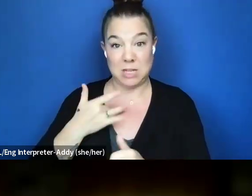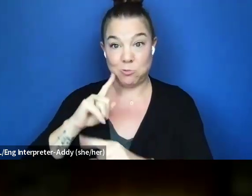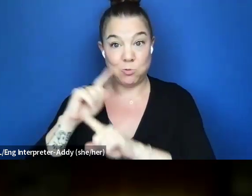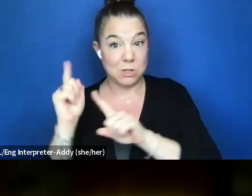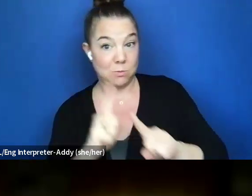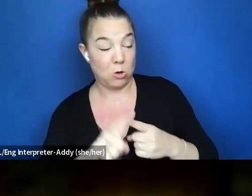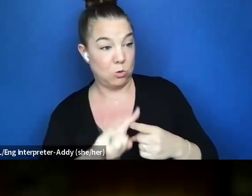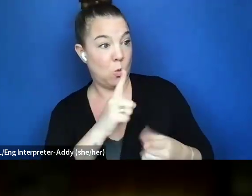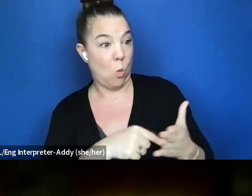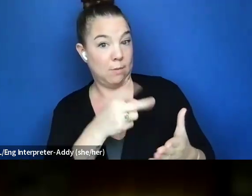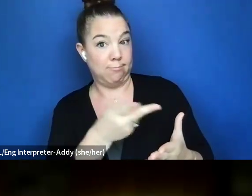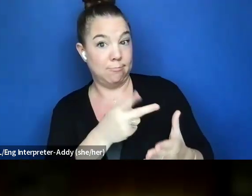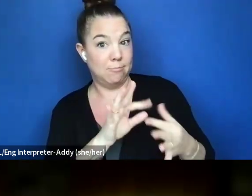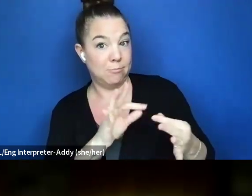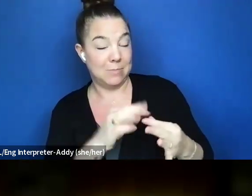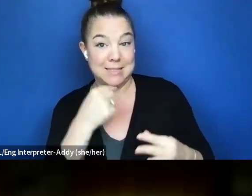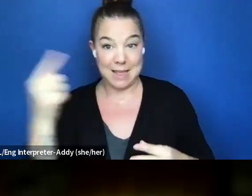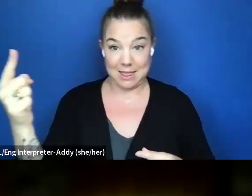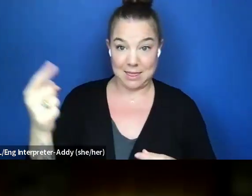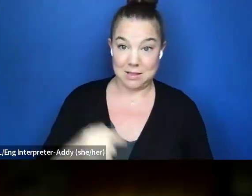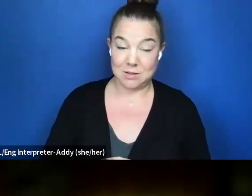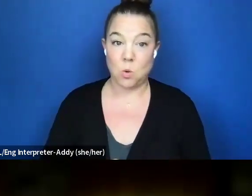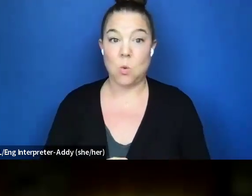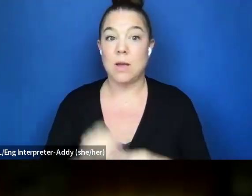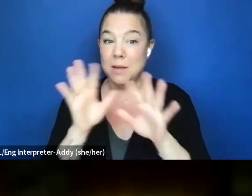Don Posh: So it's getting ourselves noticed. And